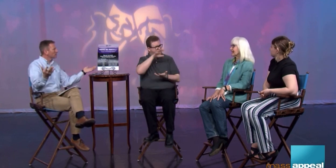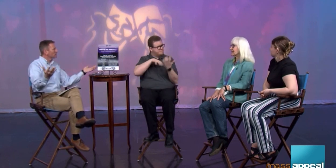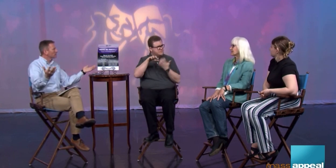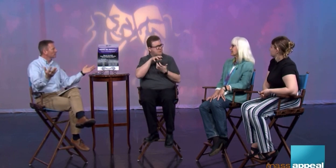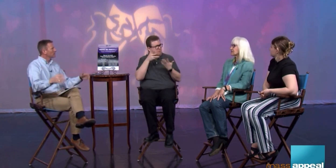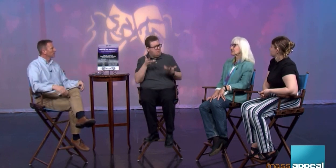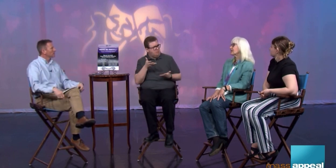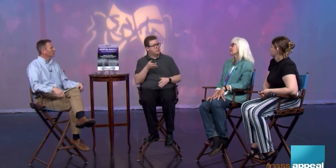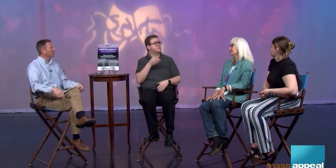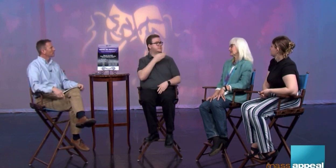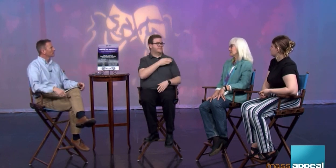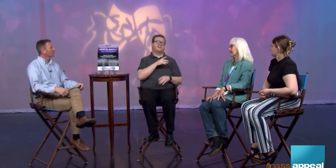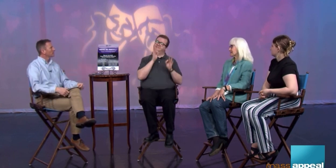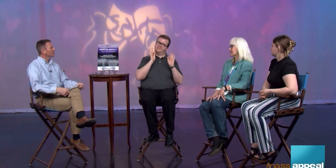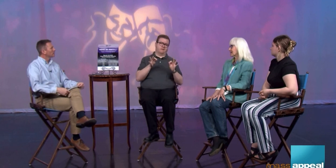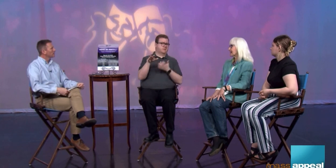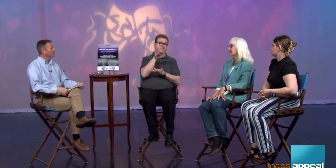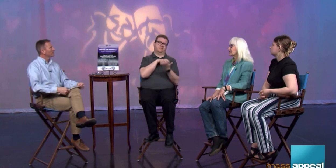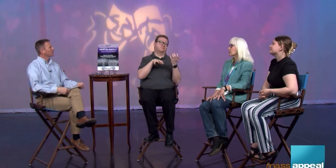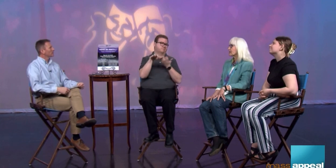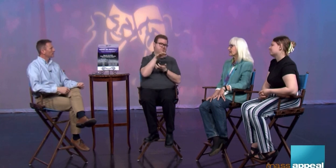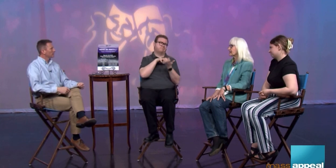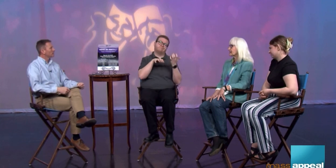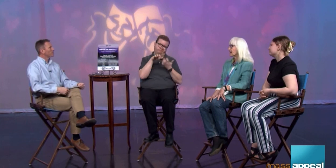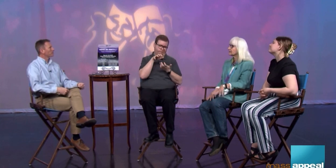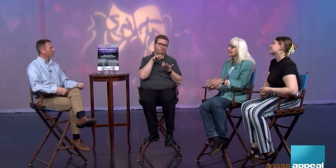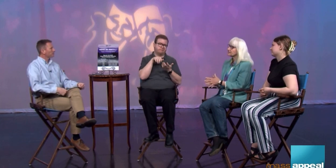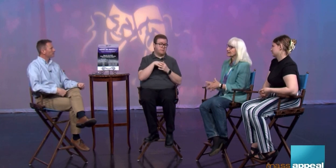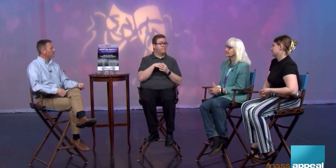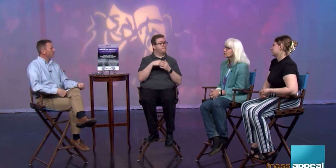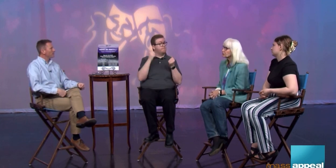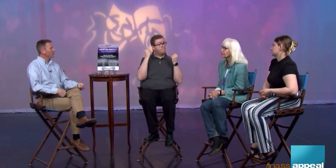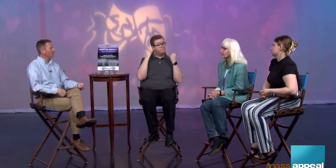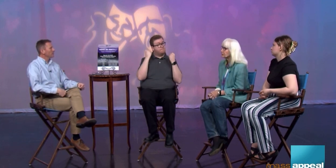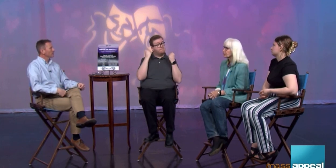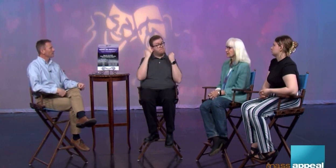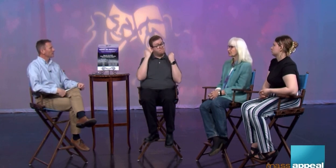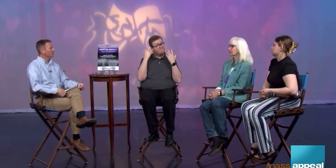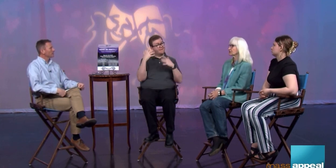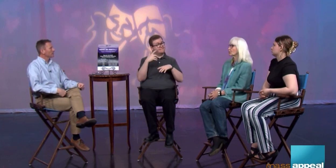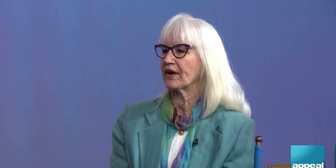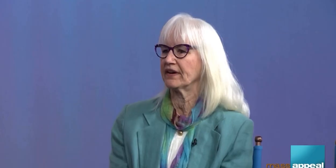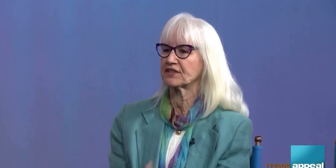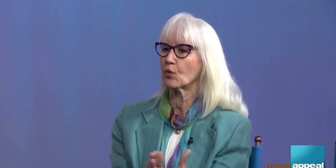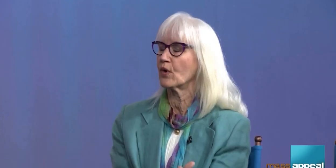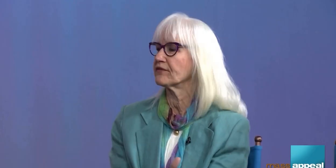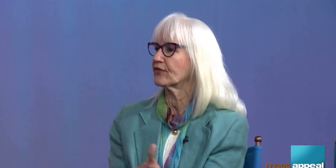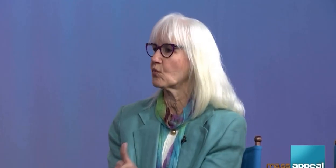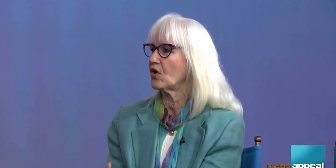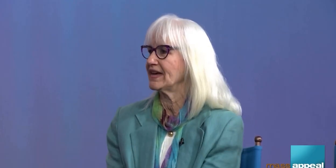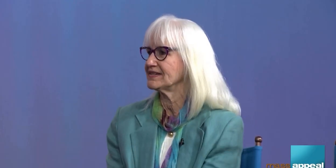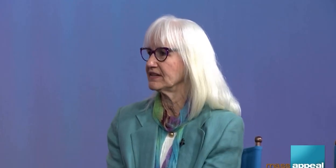It's definitely mixed. A lot of times you will see productions where it's a one for one,